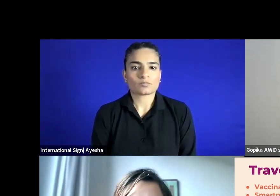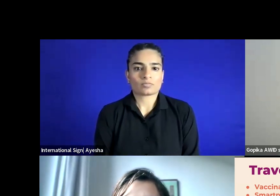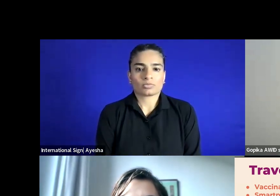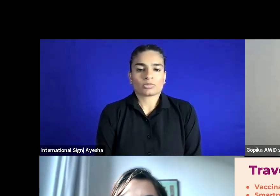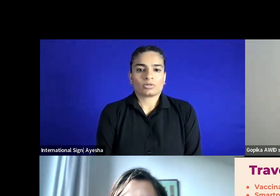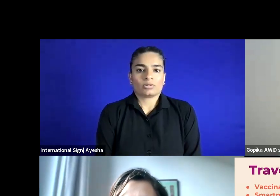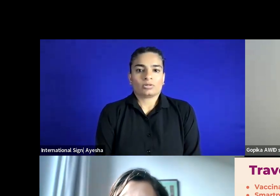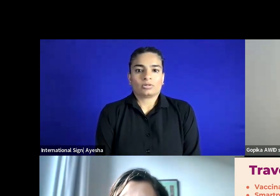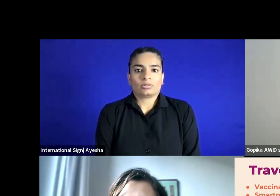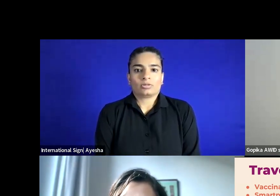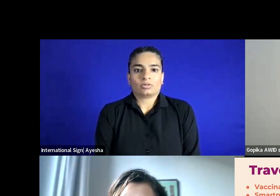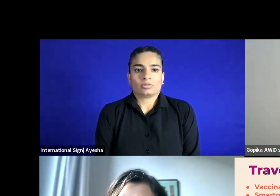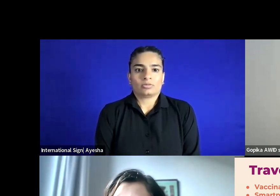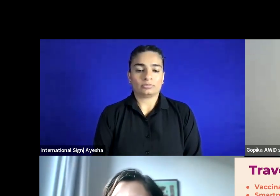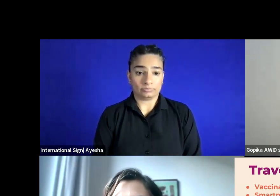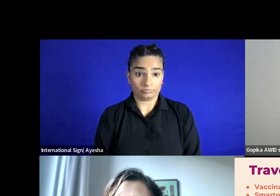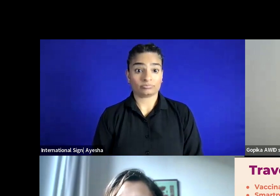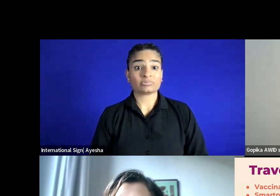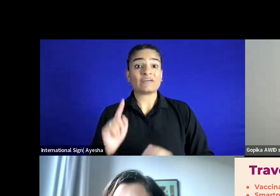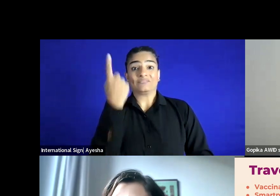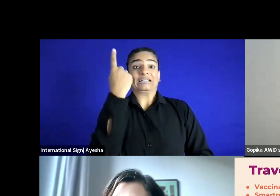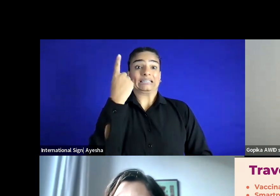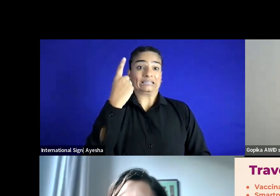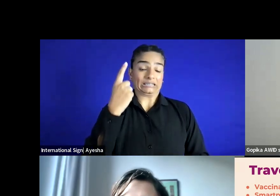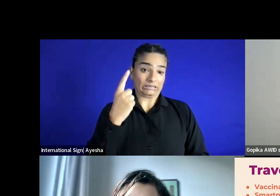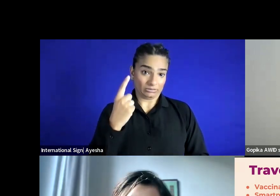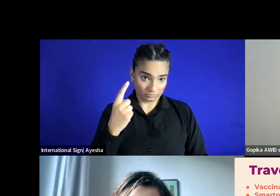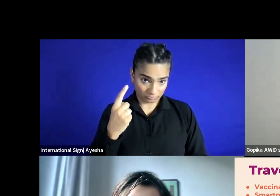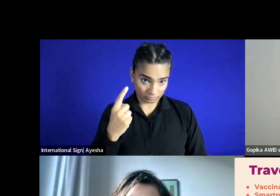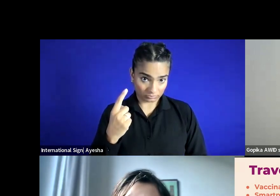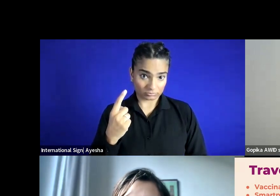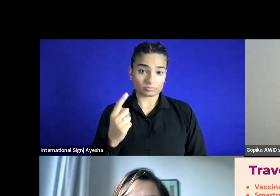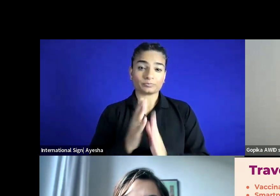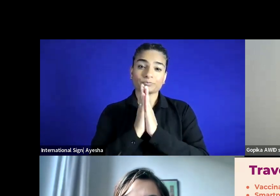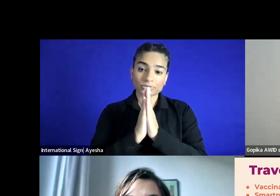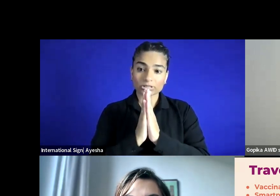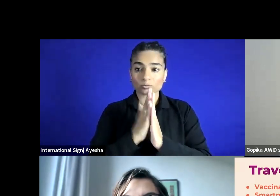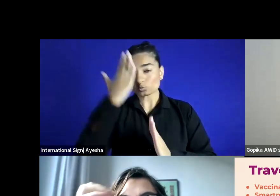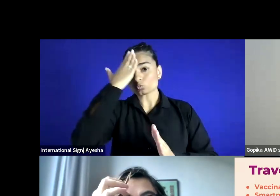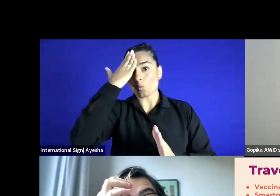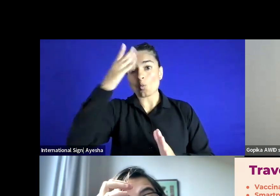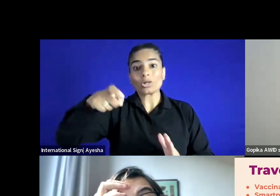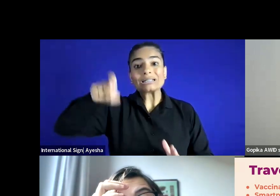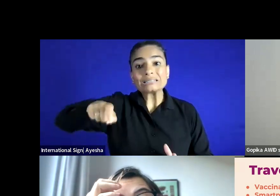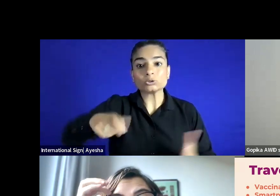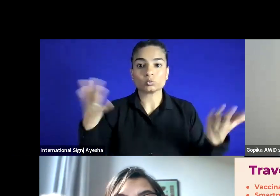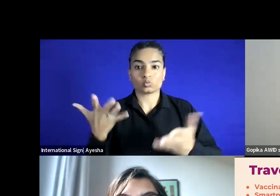So just please make sure that you know what kind of vaccinations you need to travel internationally and to travel to Thailand.